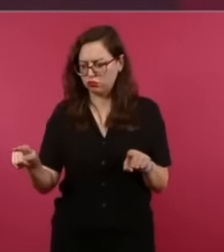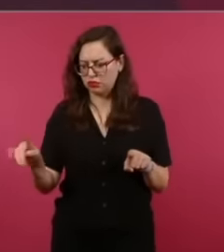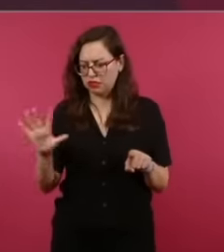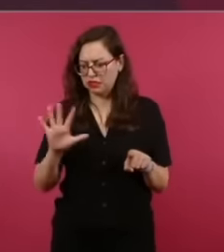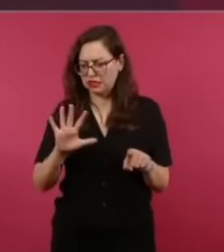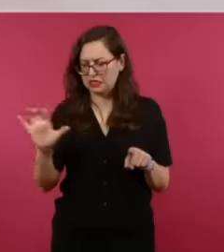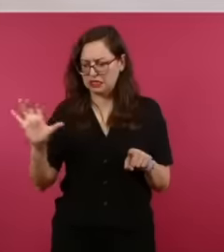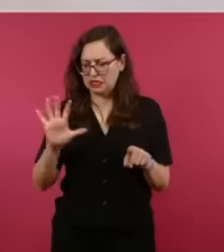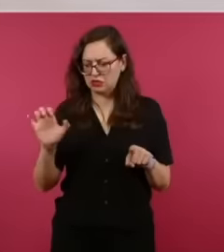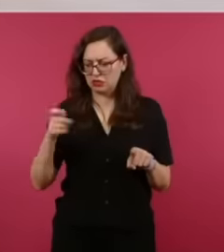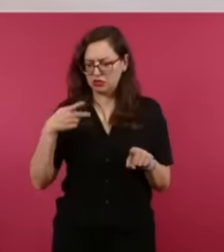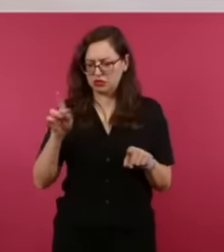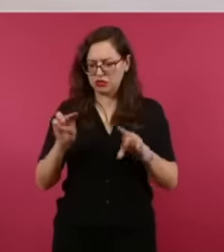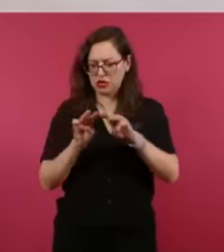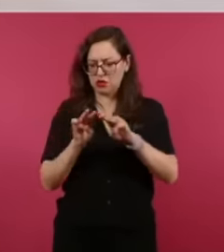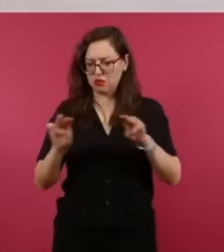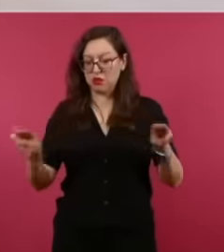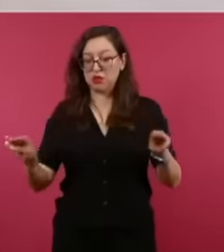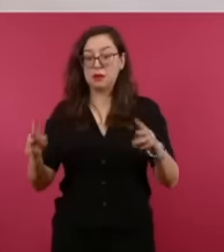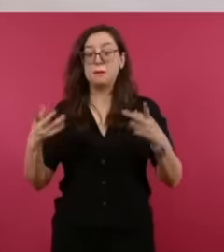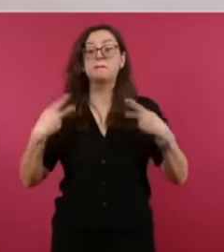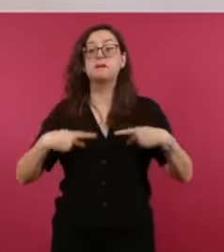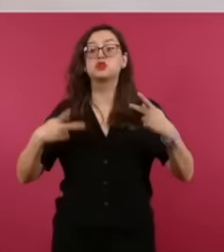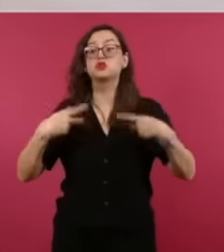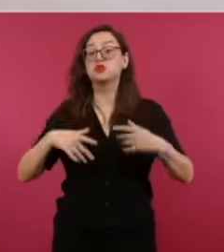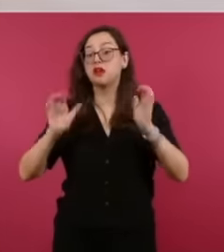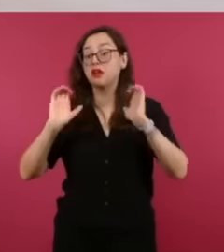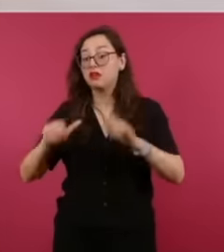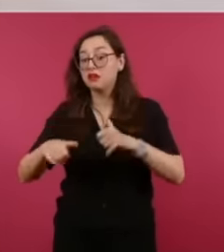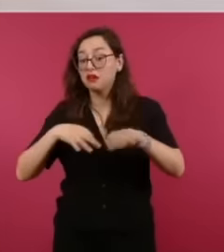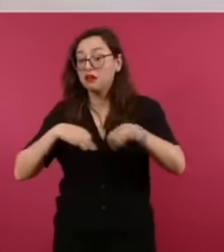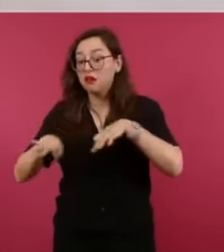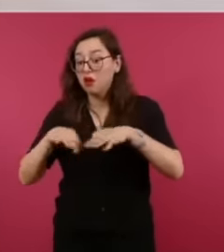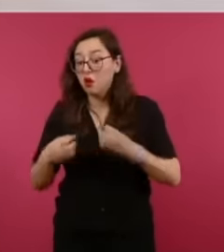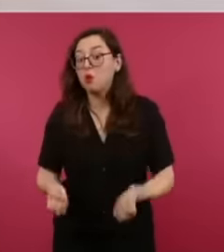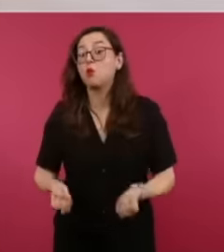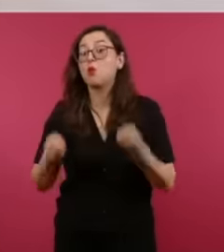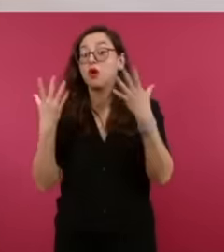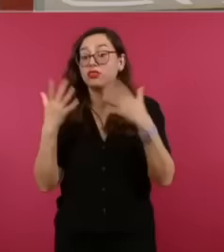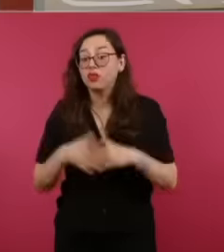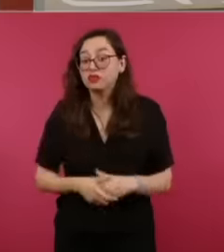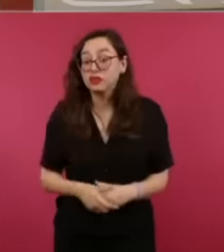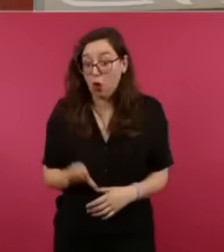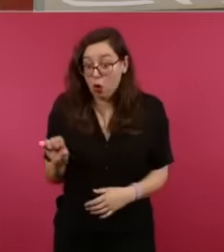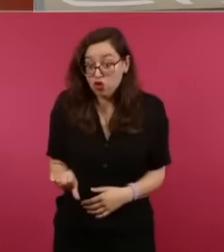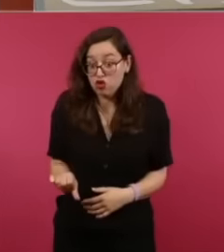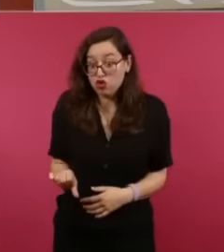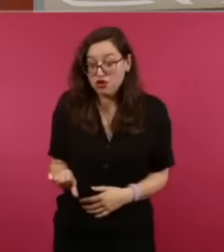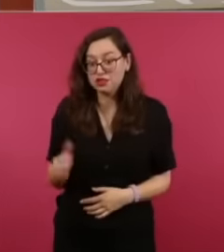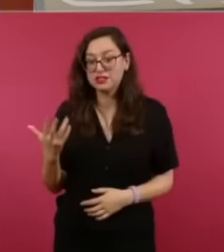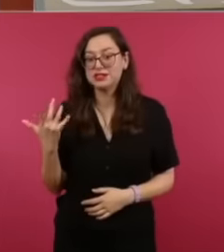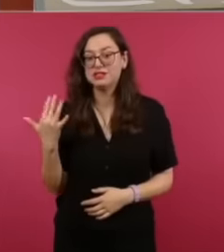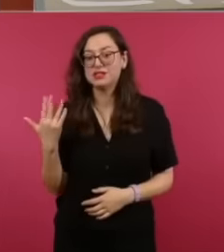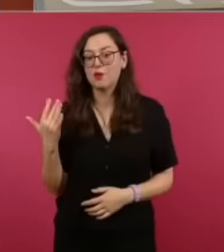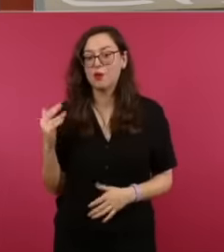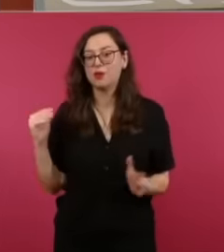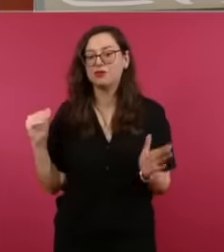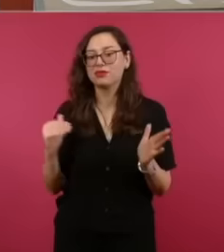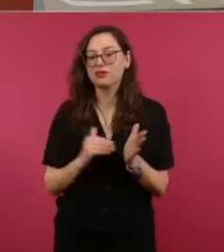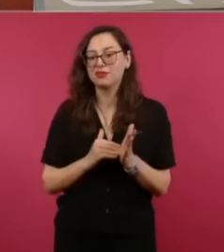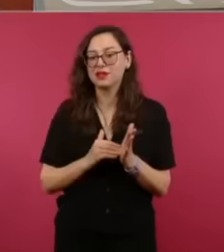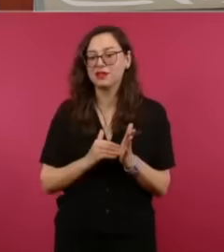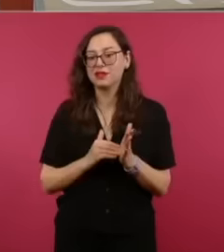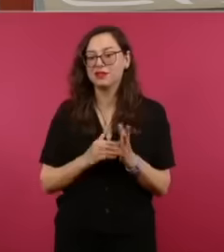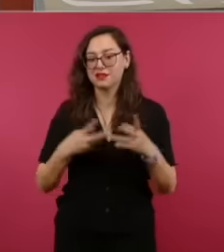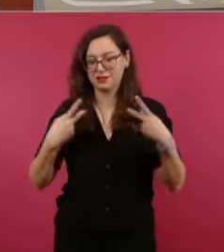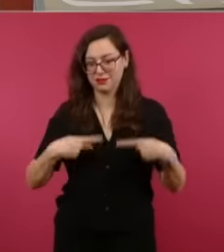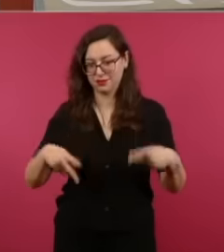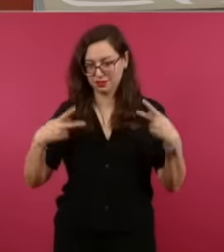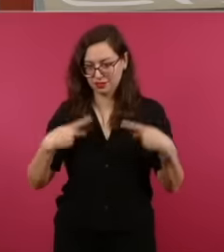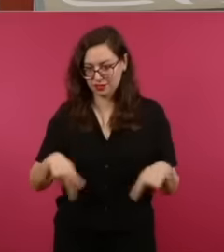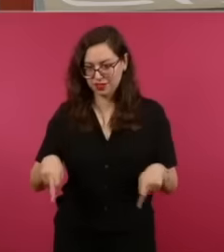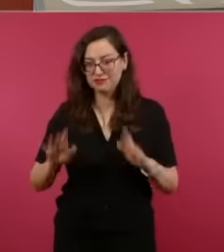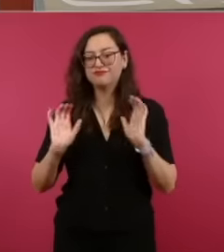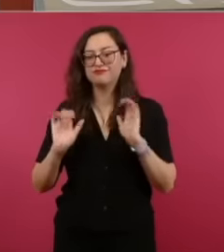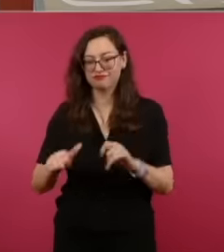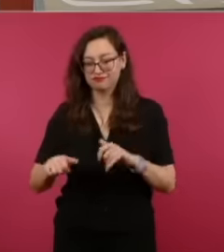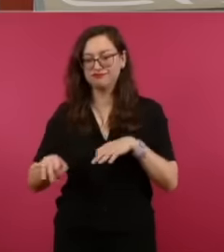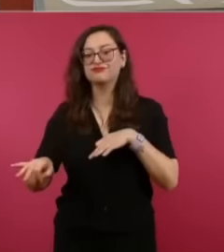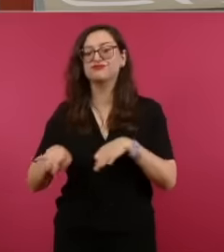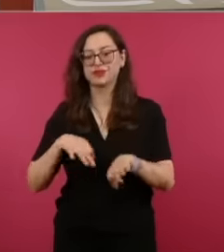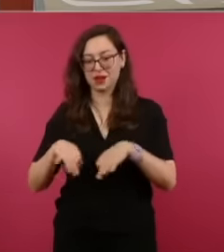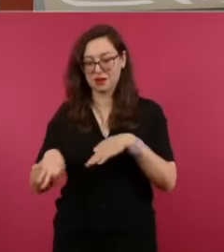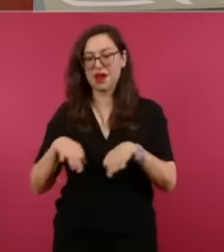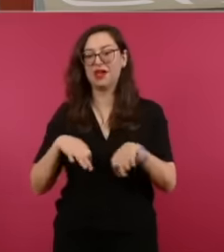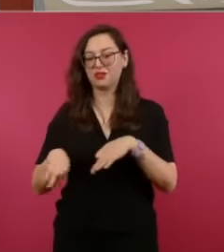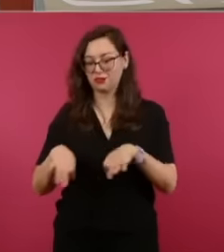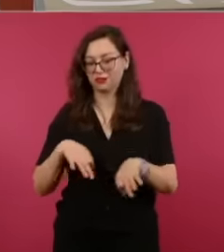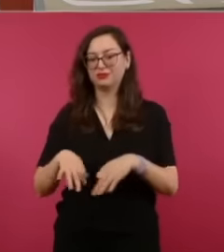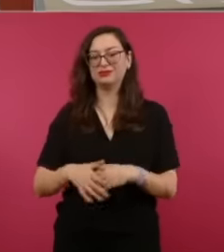km there are 50,000 workers today and thousands of machines finishing the train